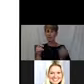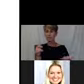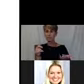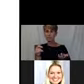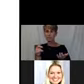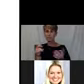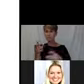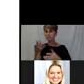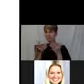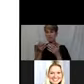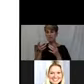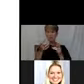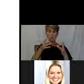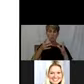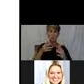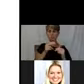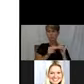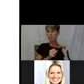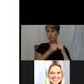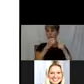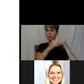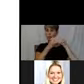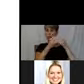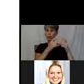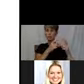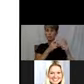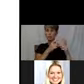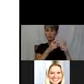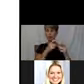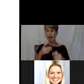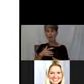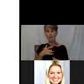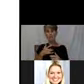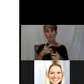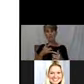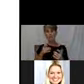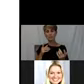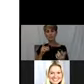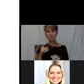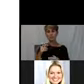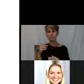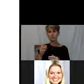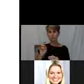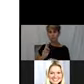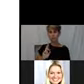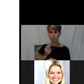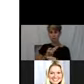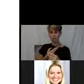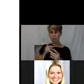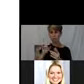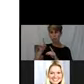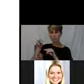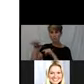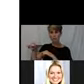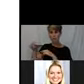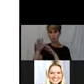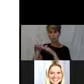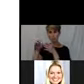or organizations, this is actually something that we earned. So us coming to them is a gesture of peace,